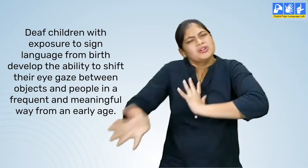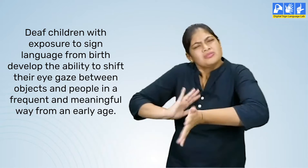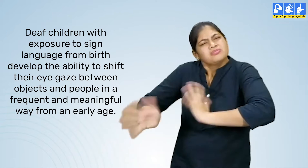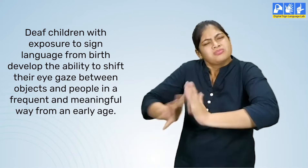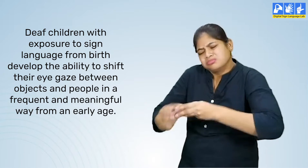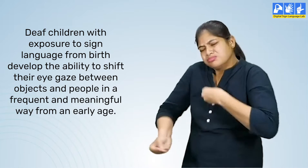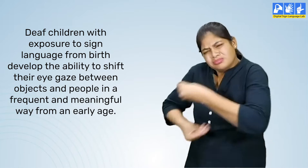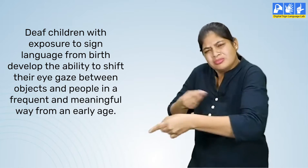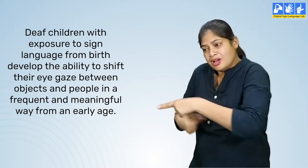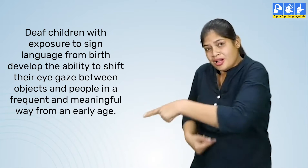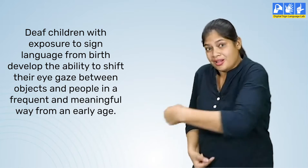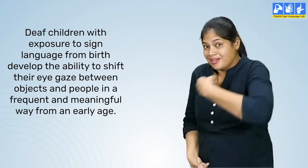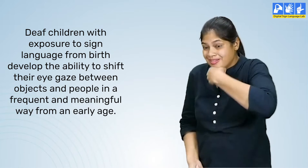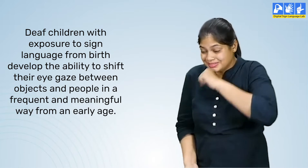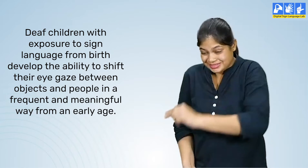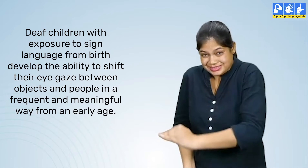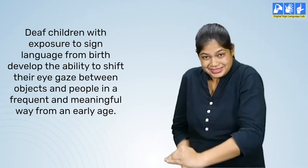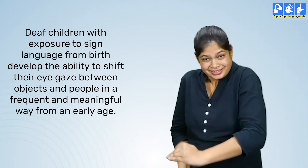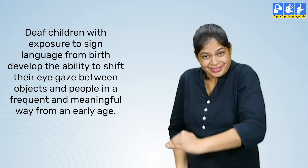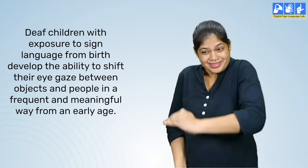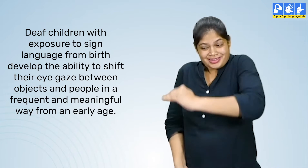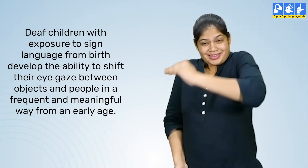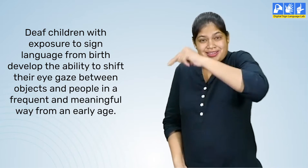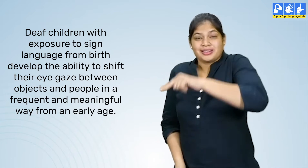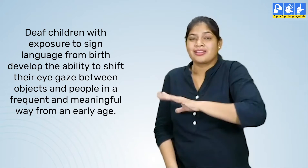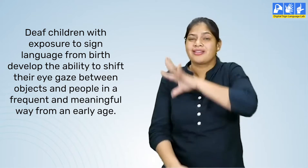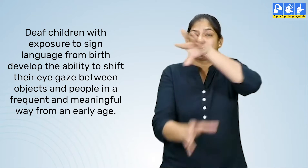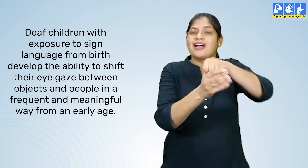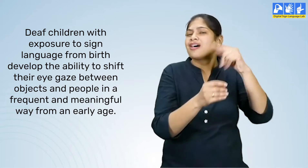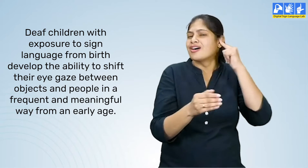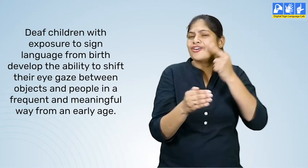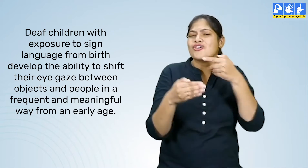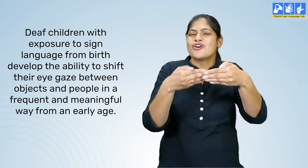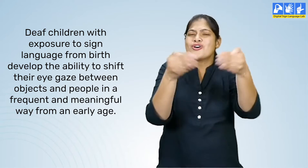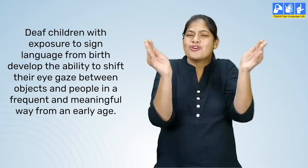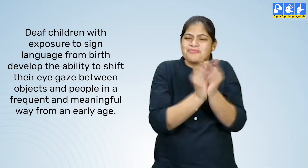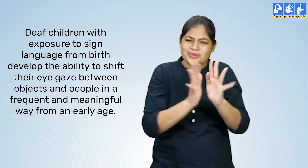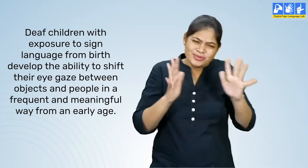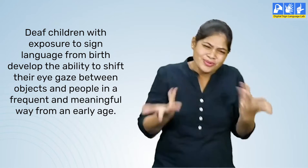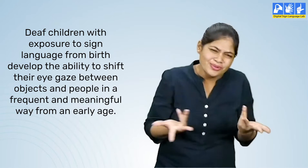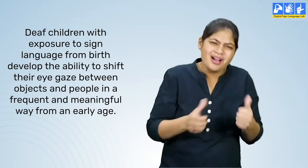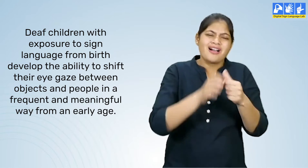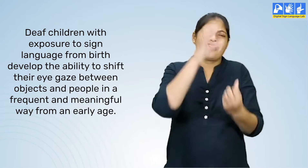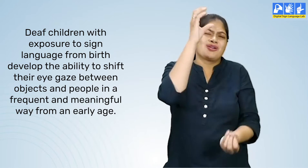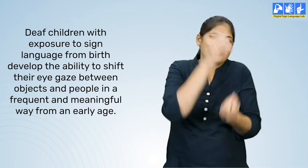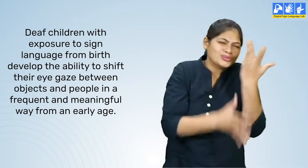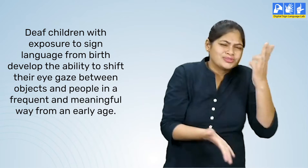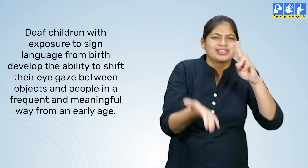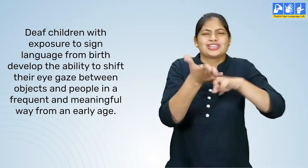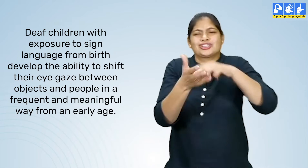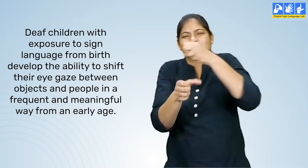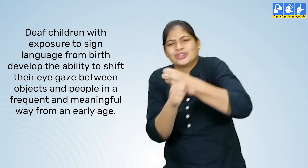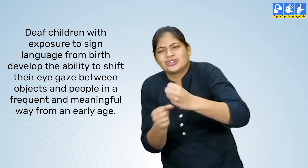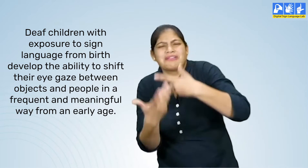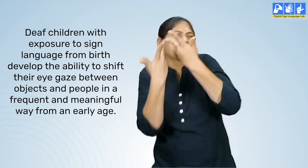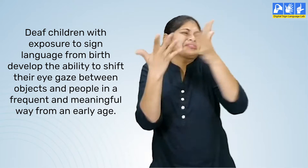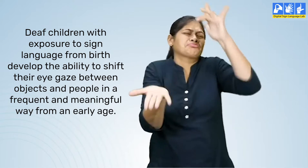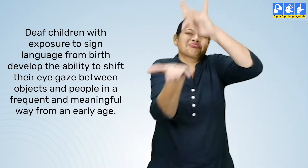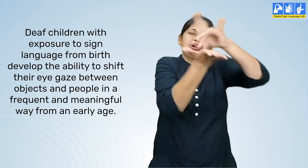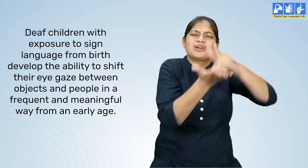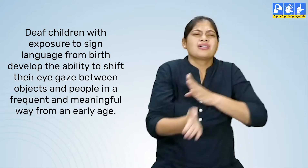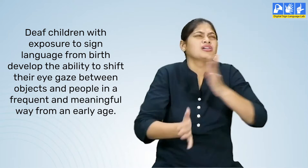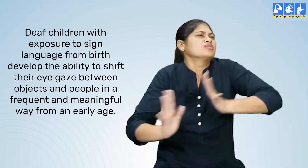And the child acquires them, and when he grows up he joins some deaf community, organization etc.